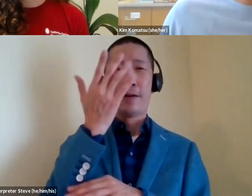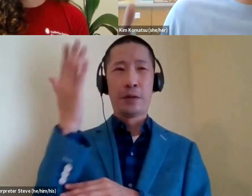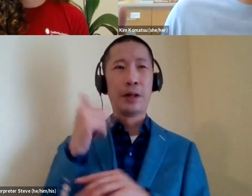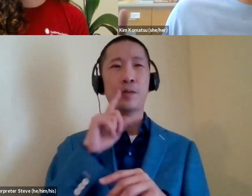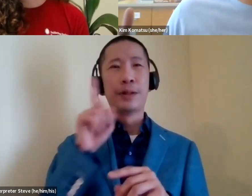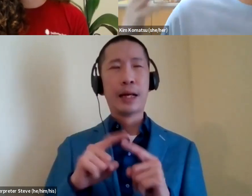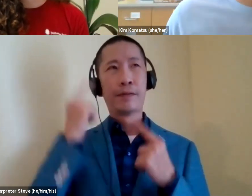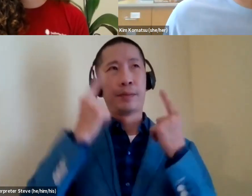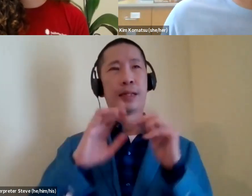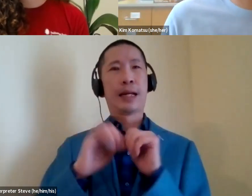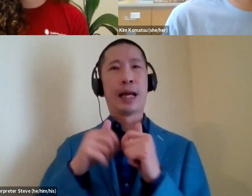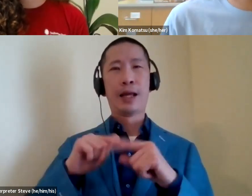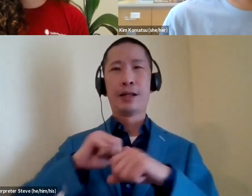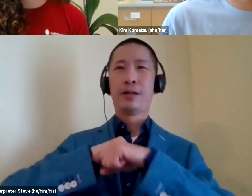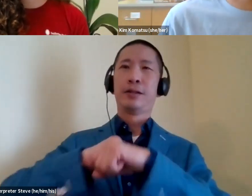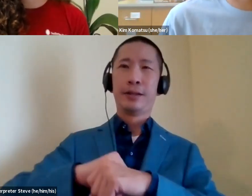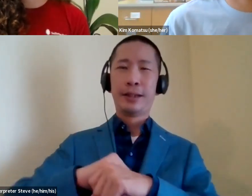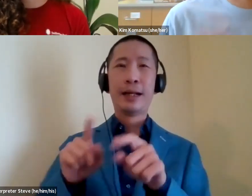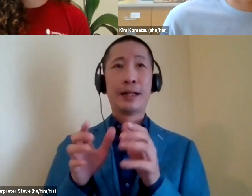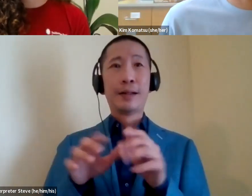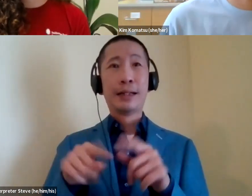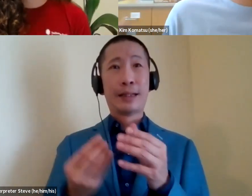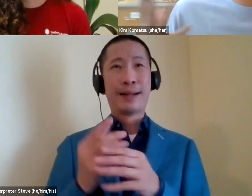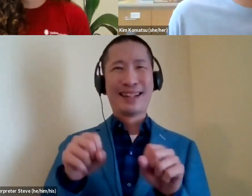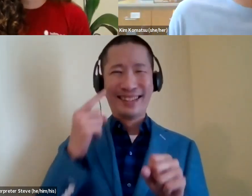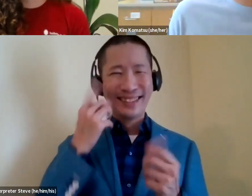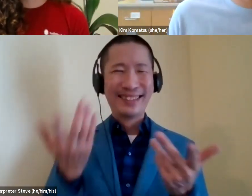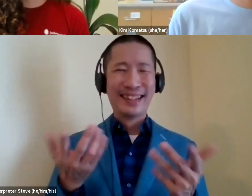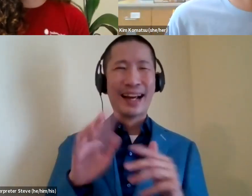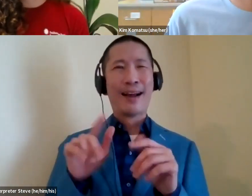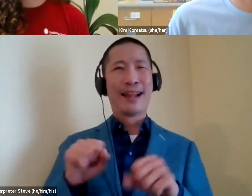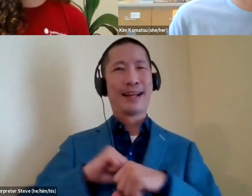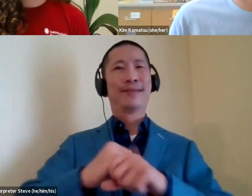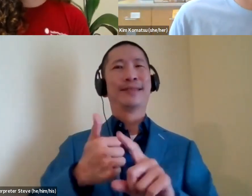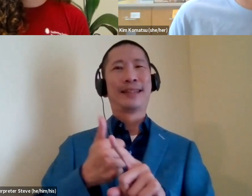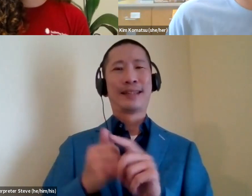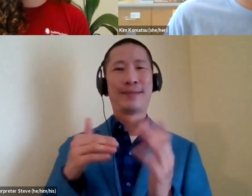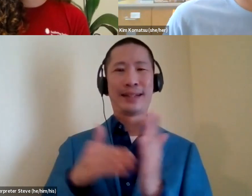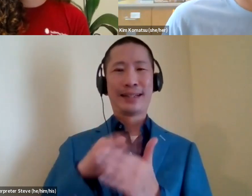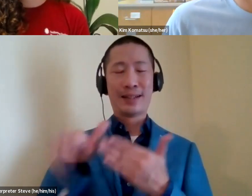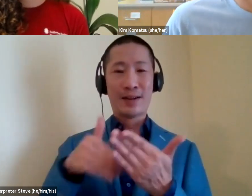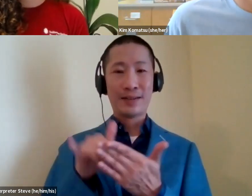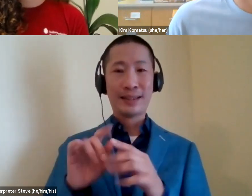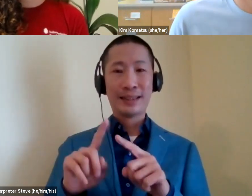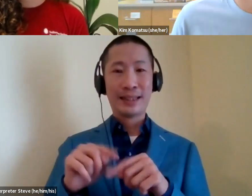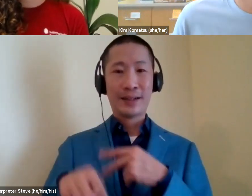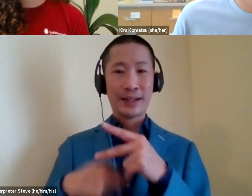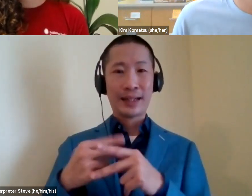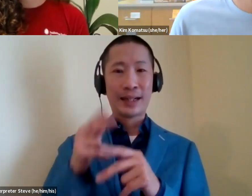Kim Komatsu (she/her): thinking about it, as much as a plant can think, they're thinking about how can they defend themselves against all of these different kinds of insects that are trying to eat them.